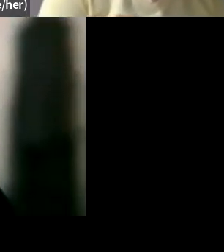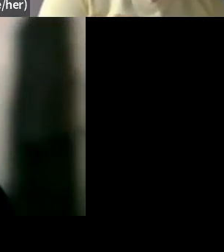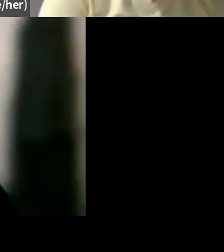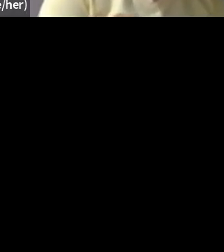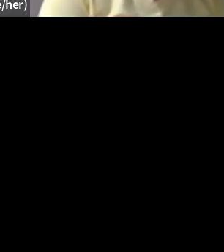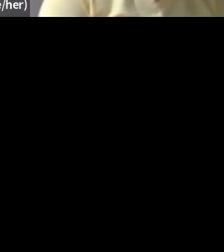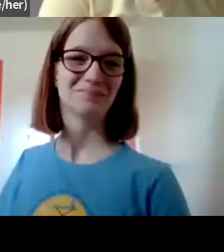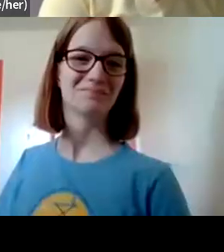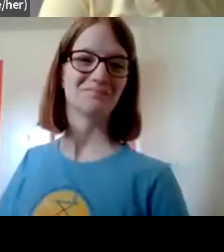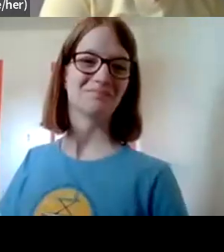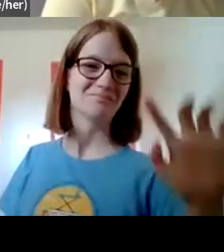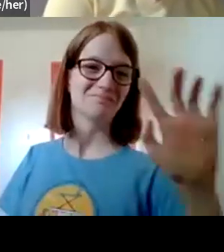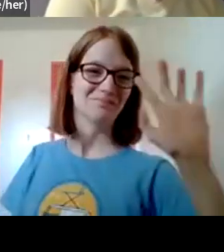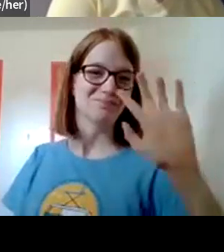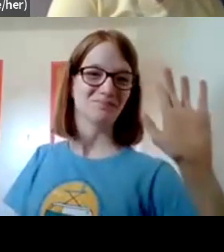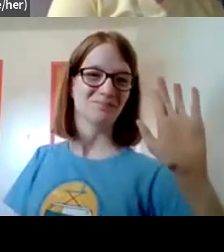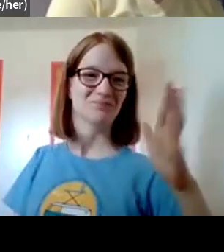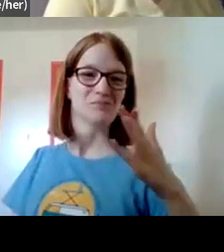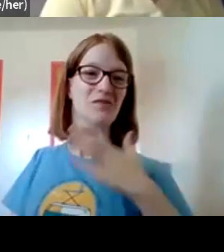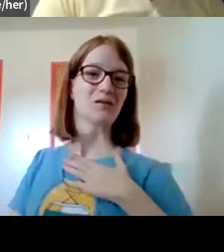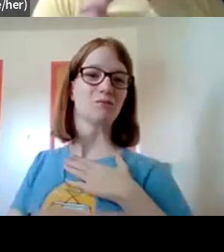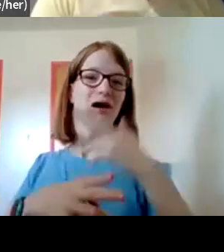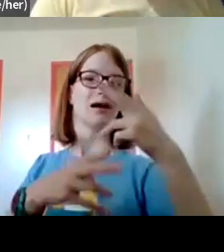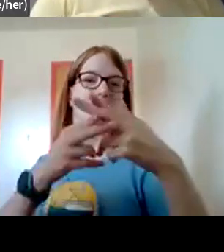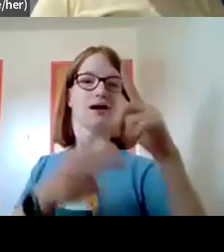Thank you, Ash. We are happy to have you. I'm going to call